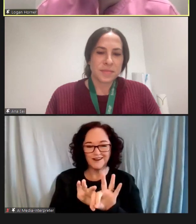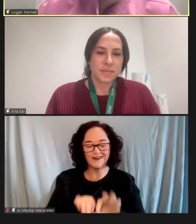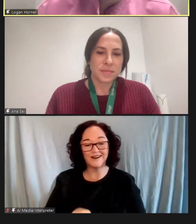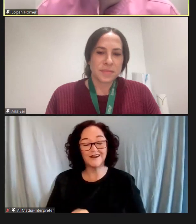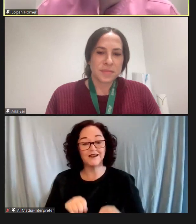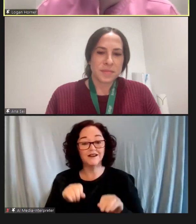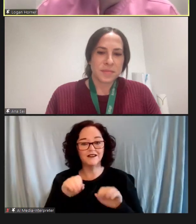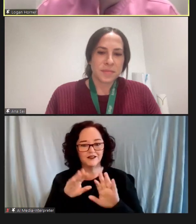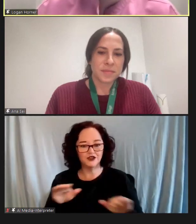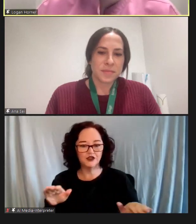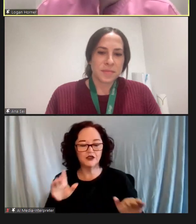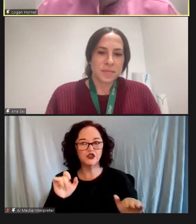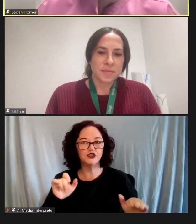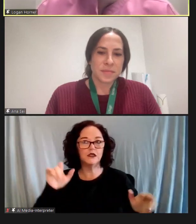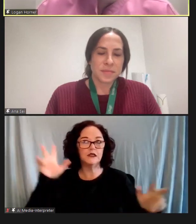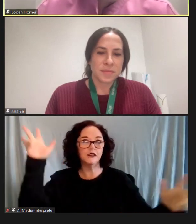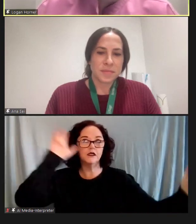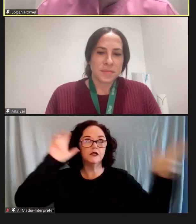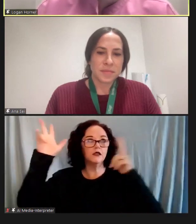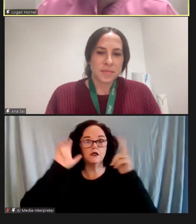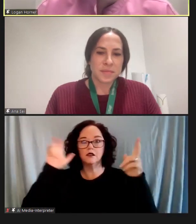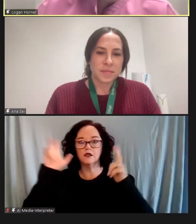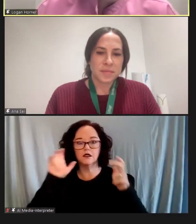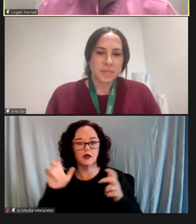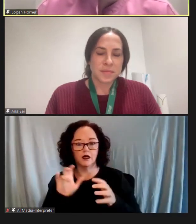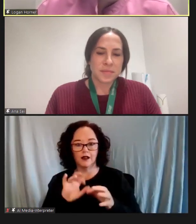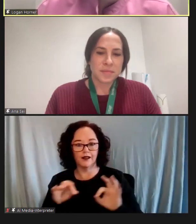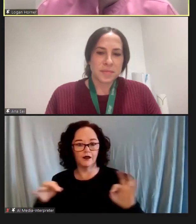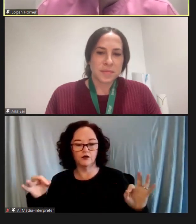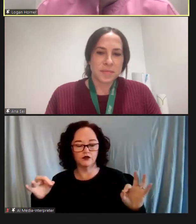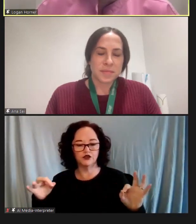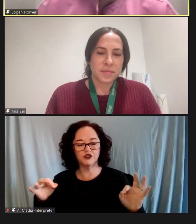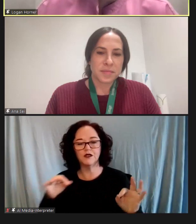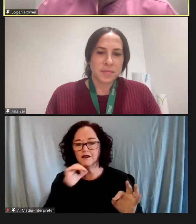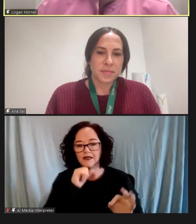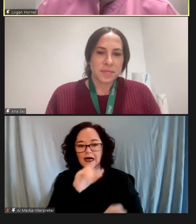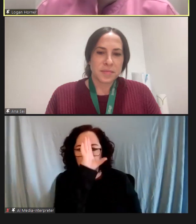language they don't just hear it back